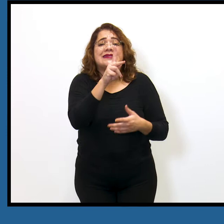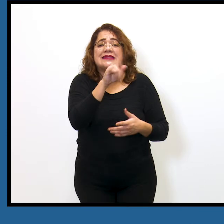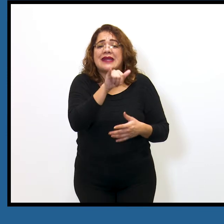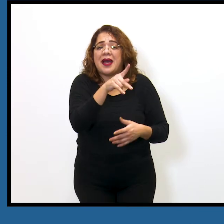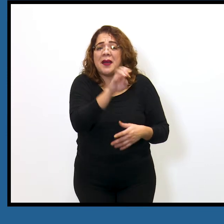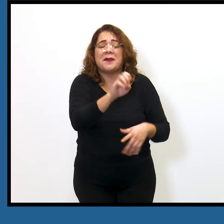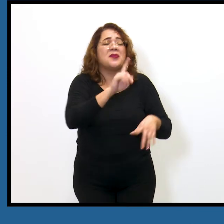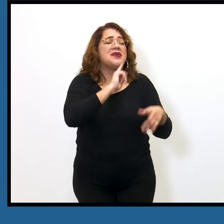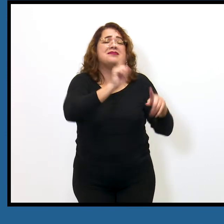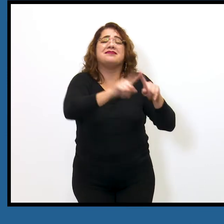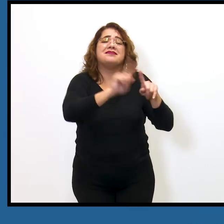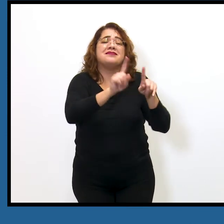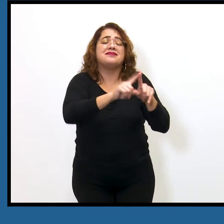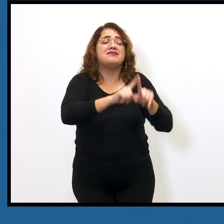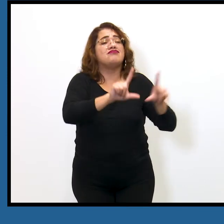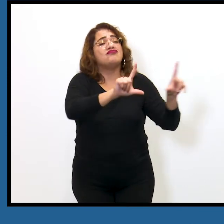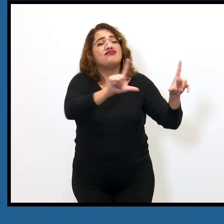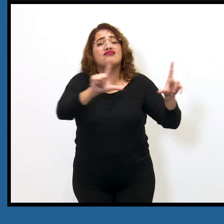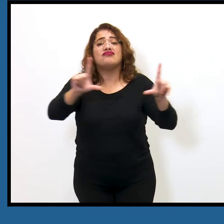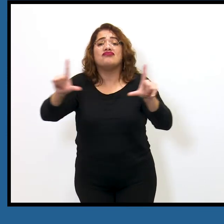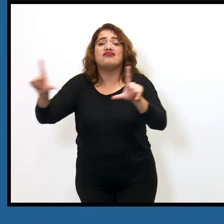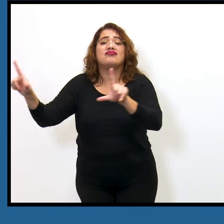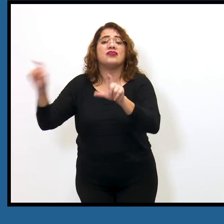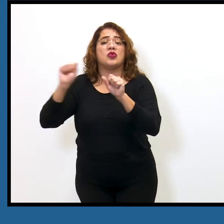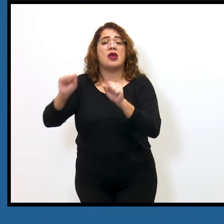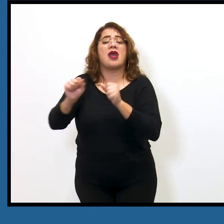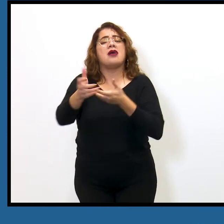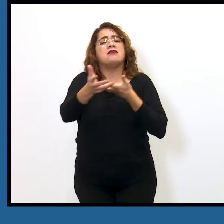and I encourage all of you to engage in that for sure through these holiday times.